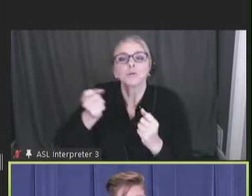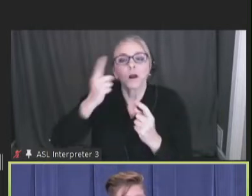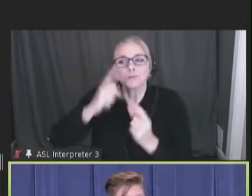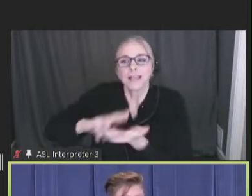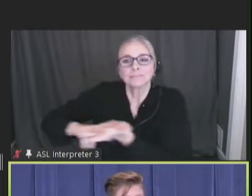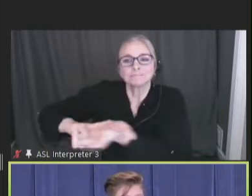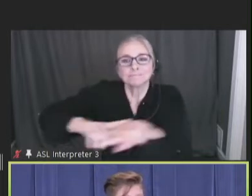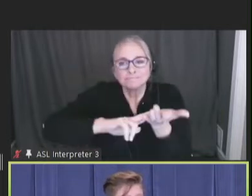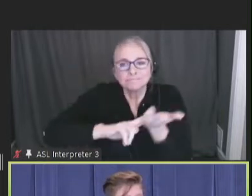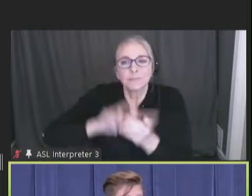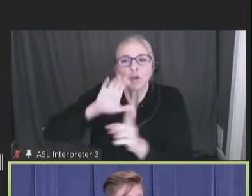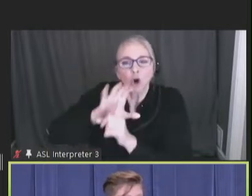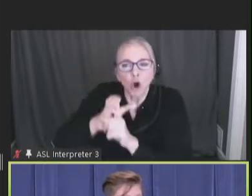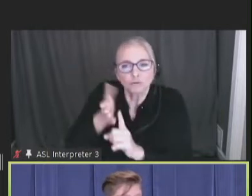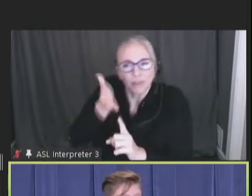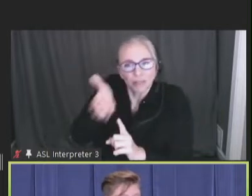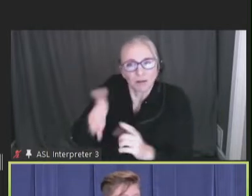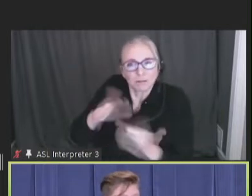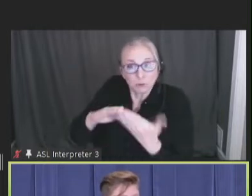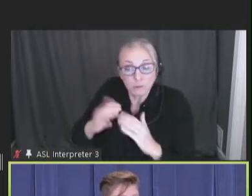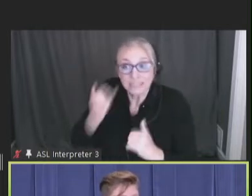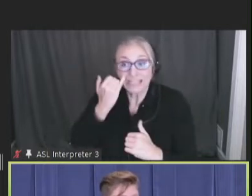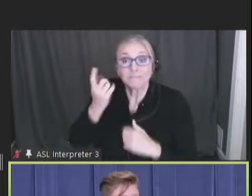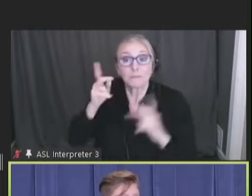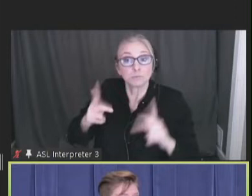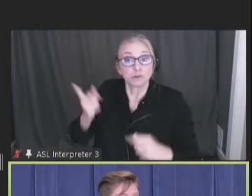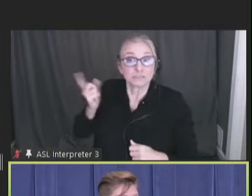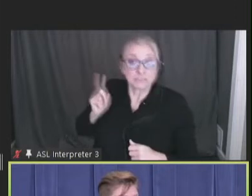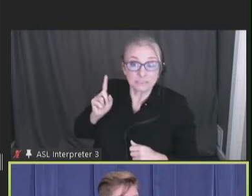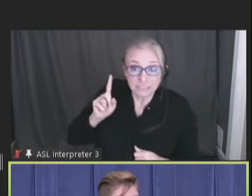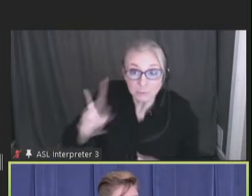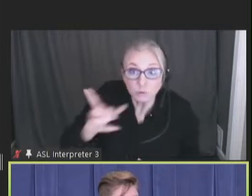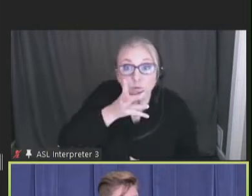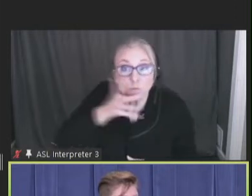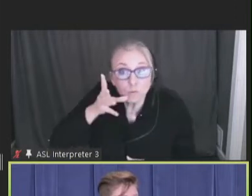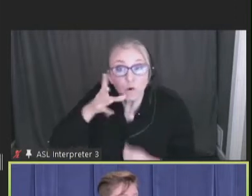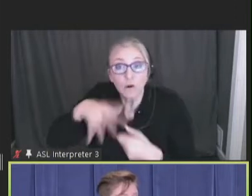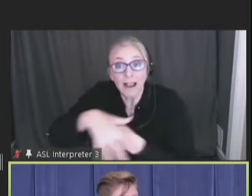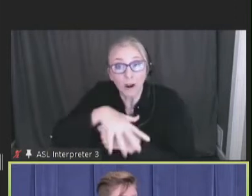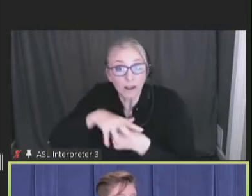So, if you are sending healthcare workers into rural areas, for example, understanding what